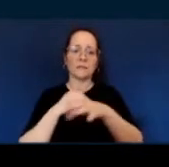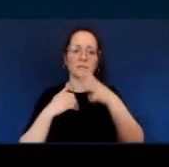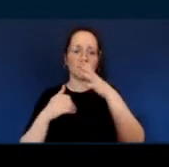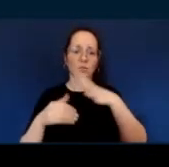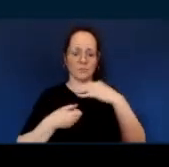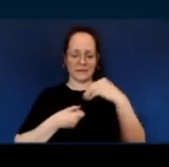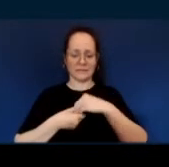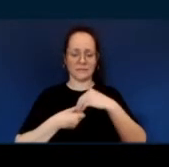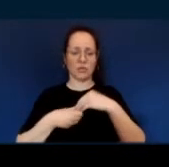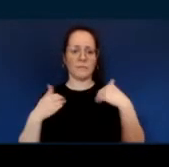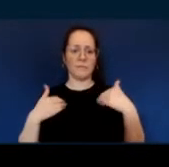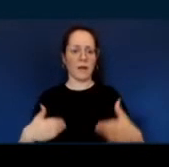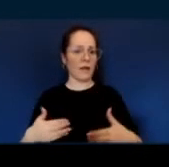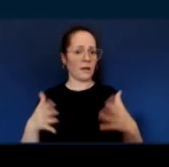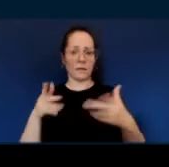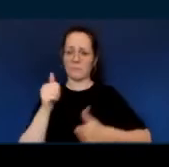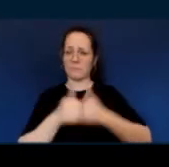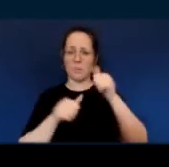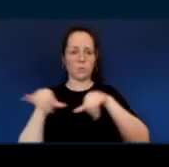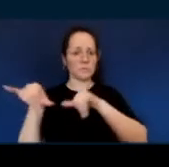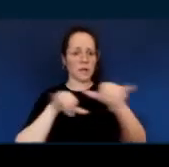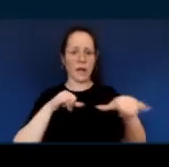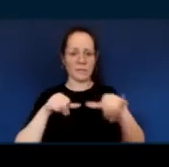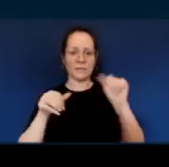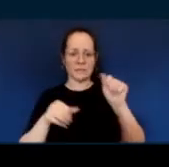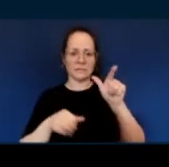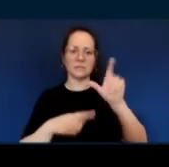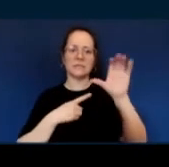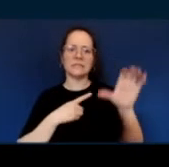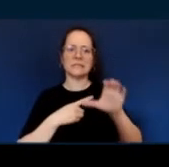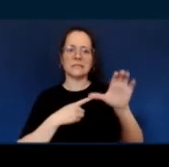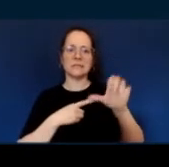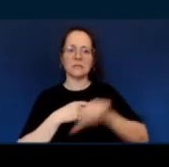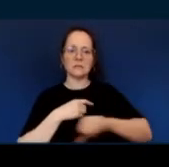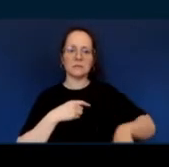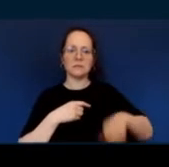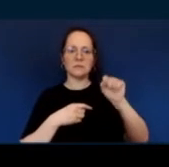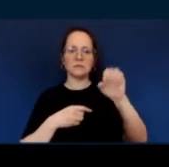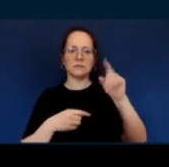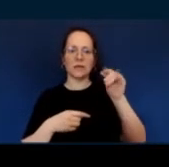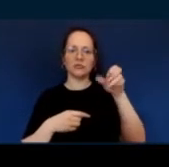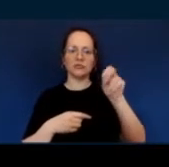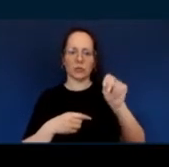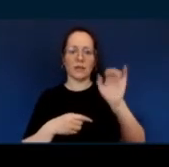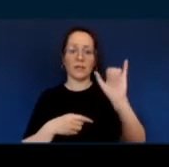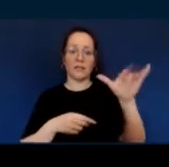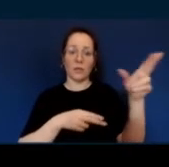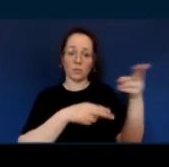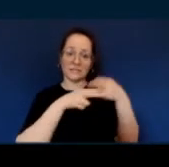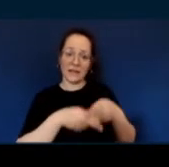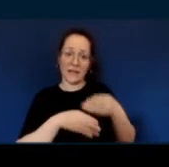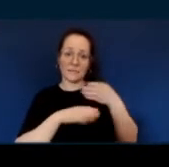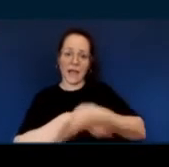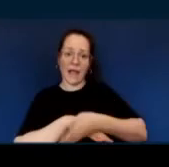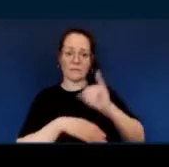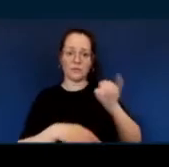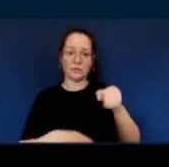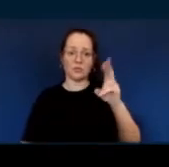PERHAPS THE MOST TIMELY 1 THAT WE ALL KNOW IS THE C-SECTION. WHILE MANY BELIEVED IT WAS NAMED AFTER JULIUS CAESAR BECAUSE IT GOES BACK TO THAT TIME, IT WAS